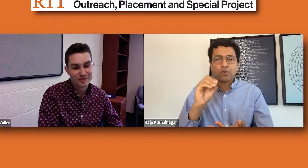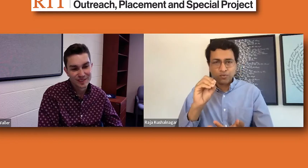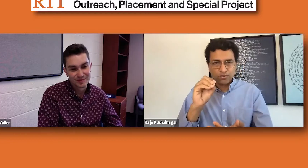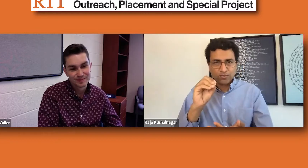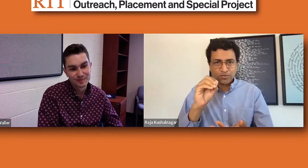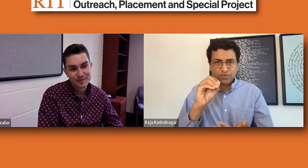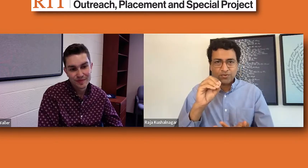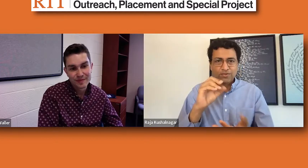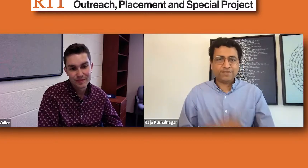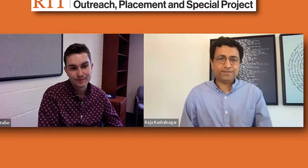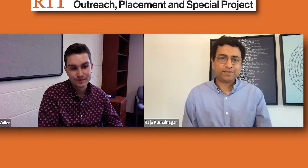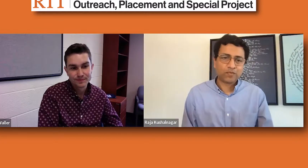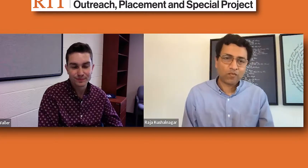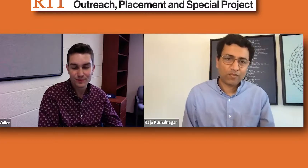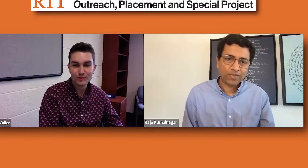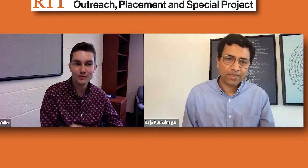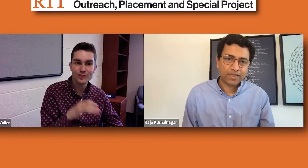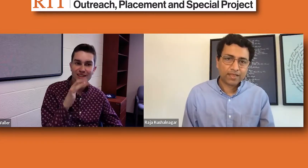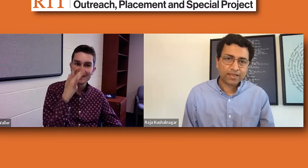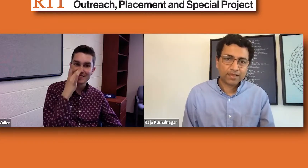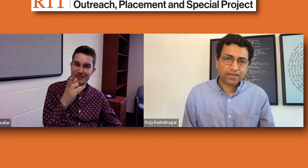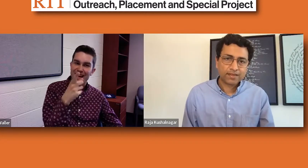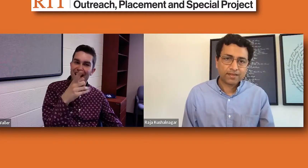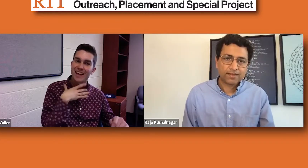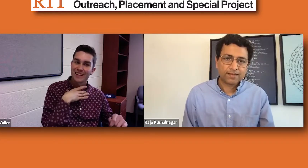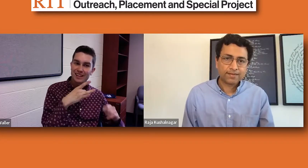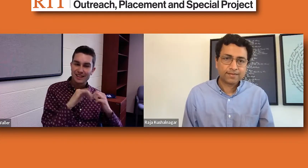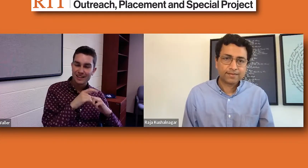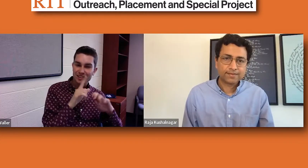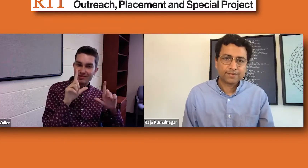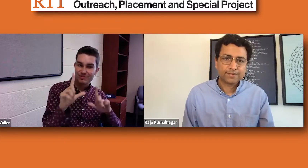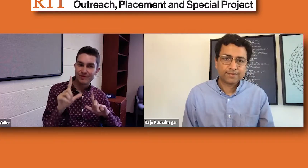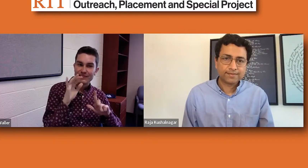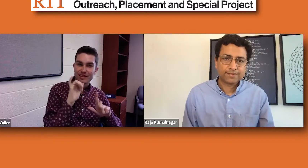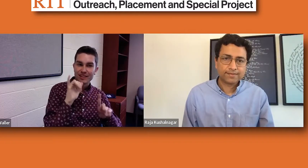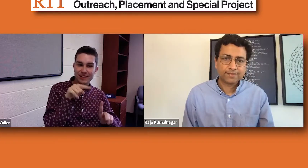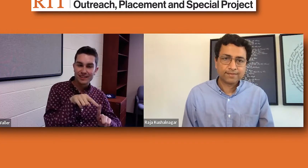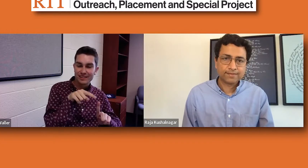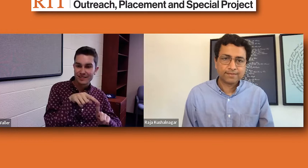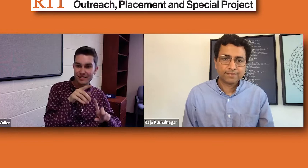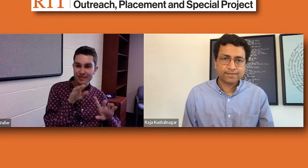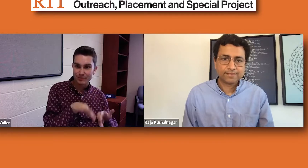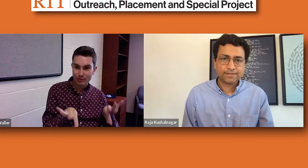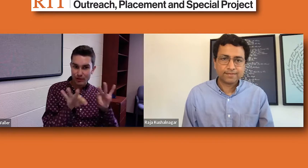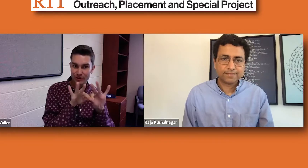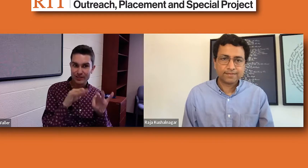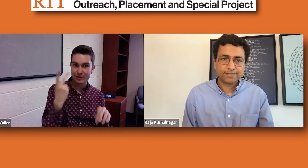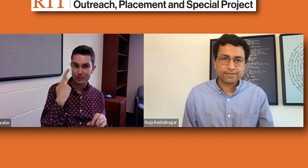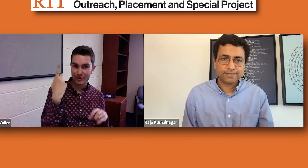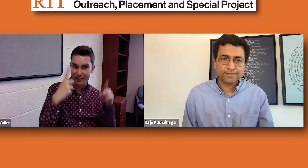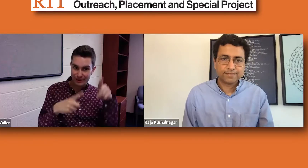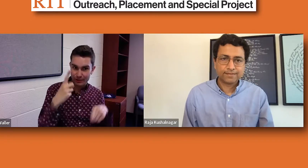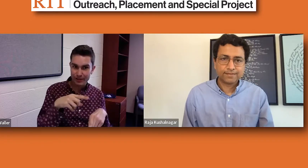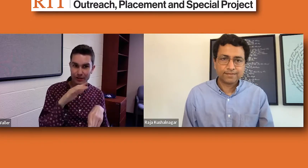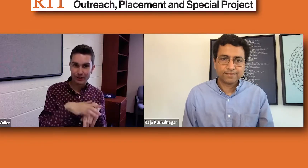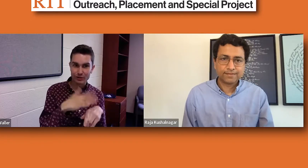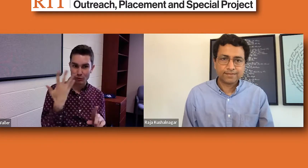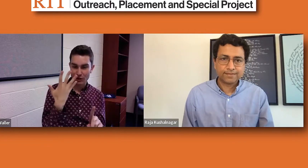You need to really branch out. I really like how you frame that.